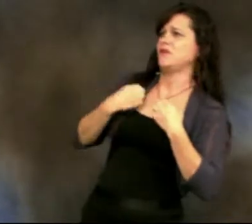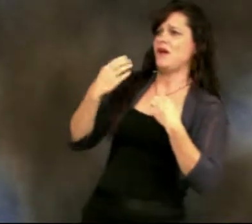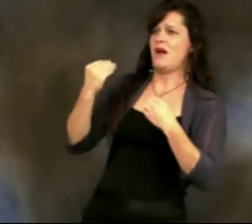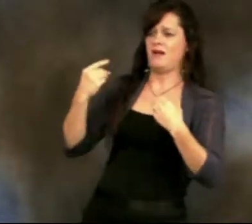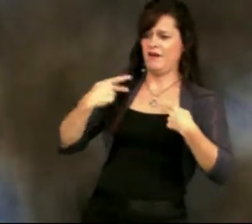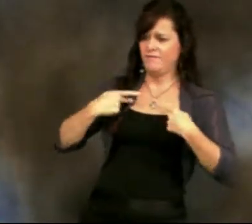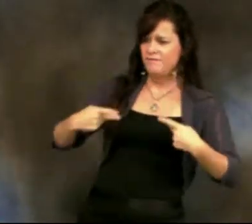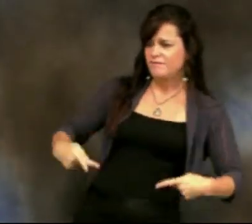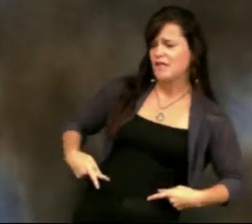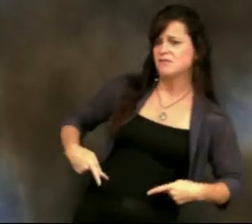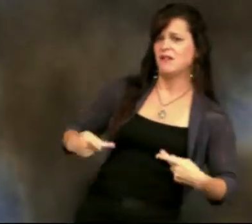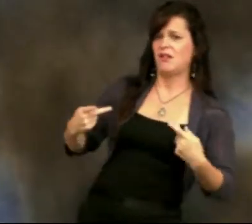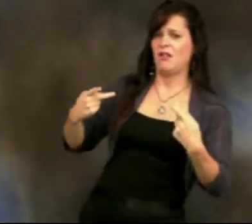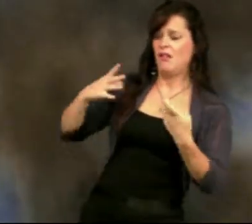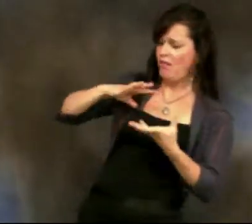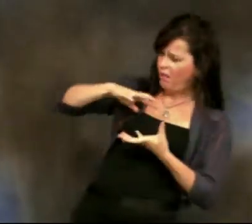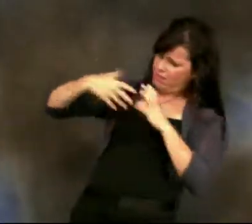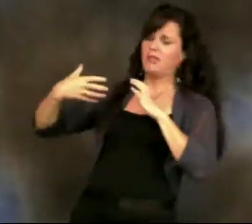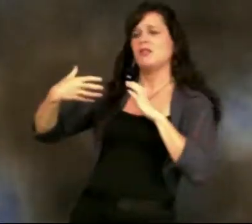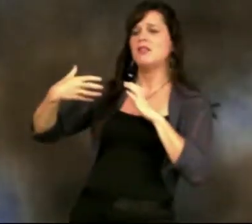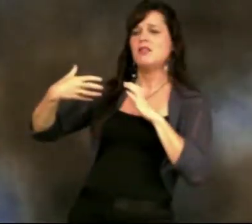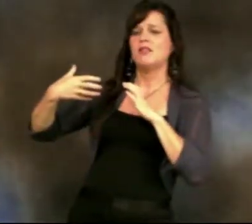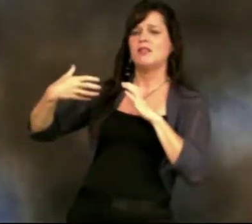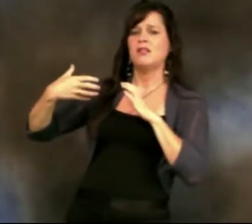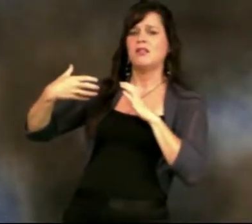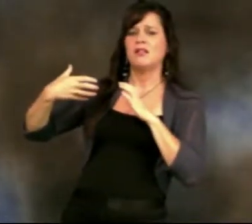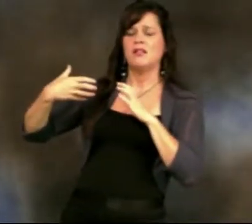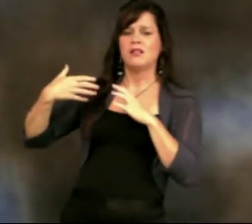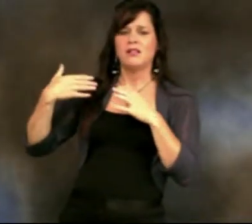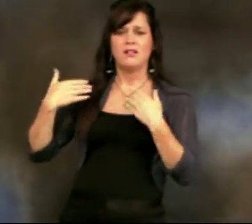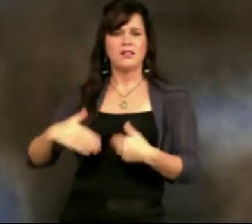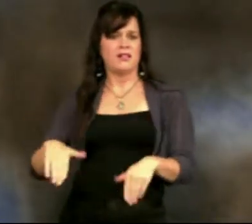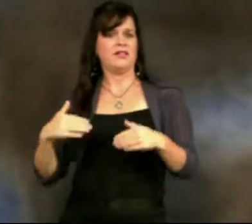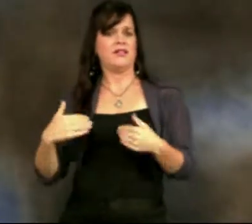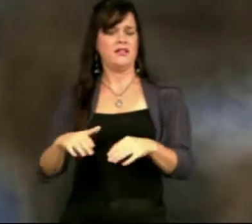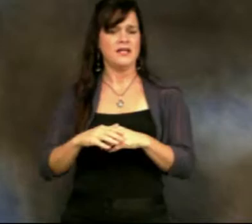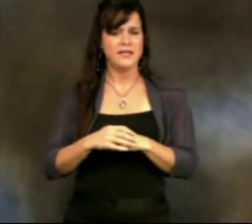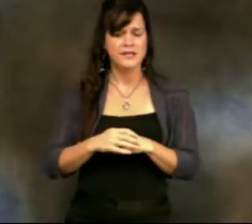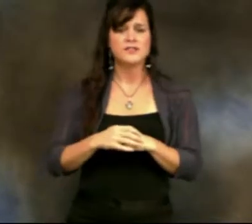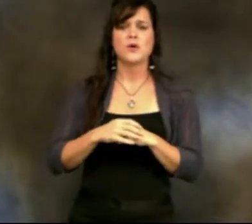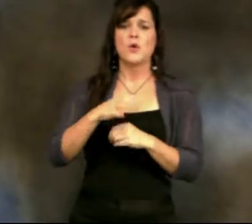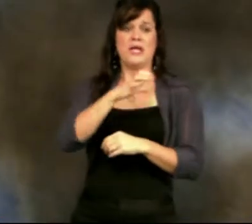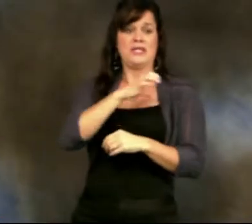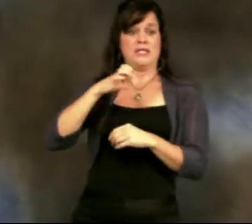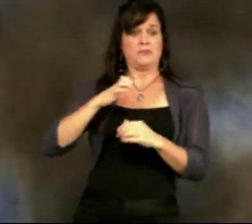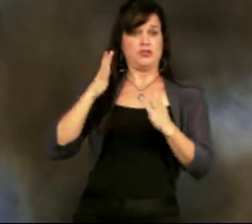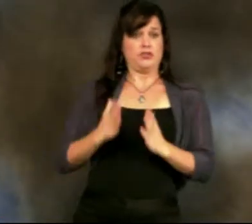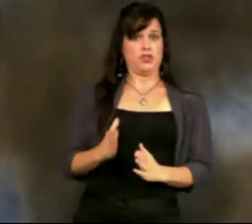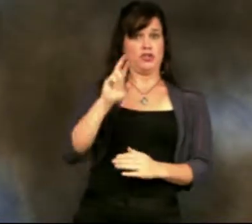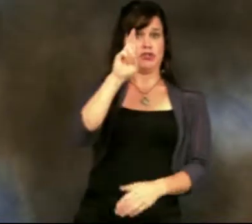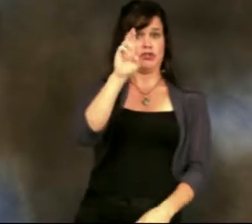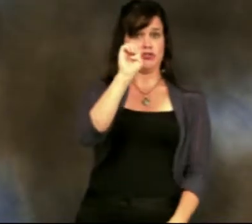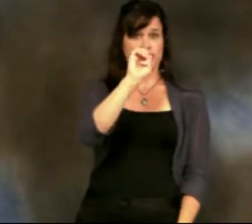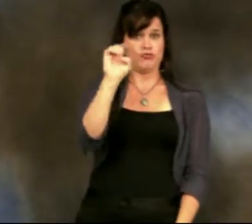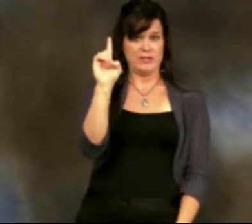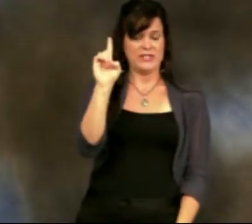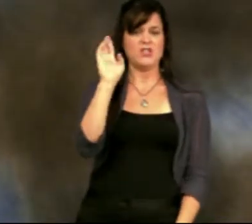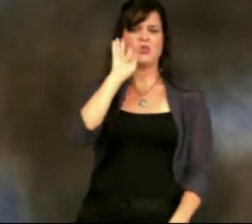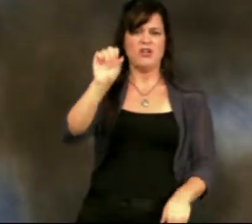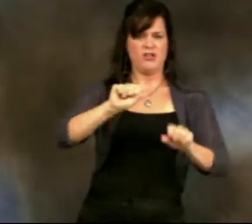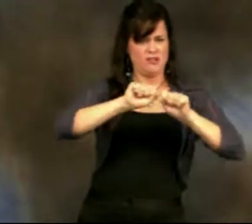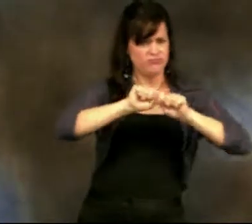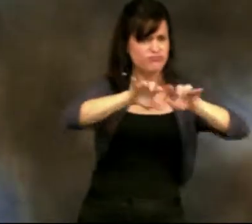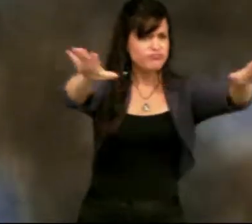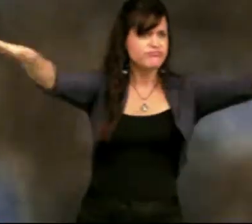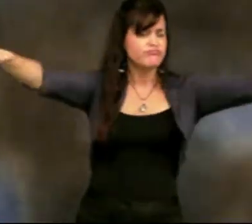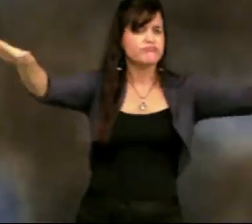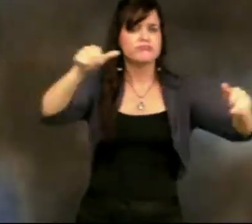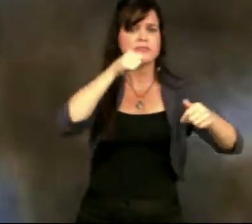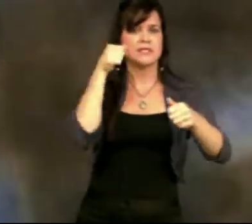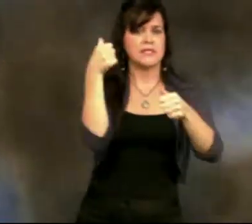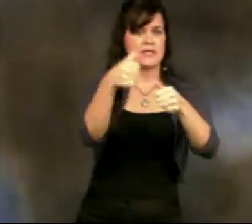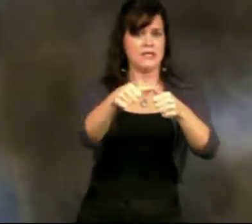of hearing, or late deafened. Commissioner Reed will be sending out a letter